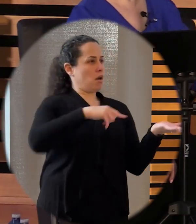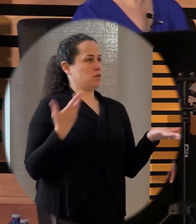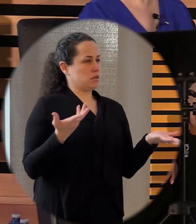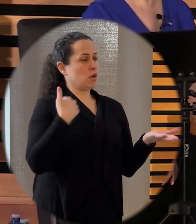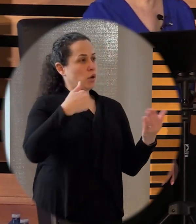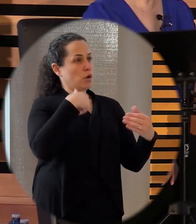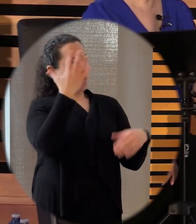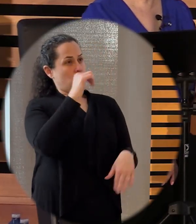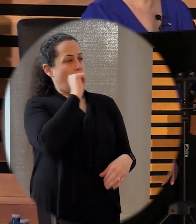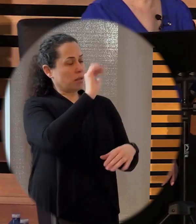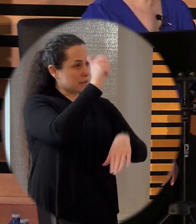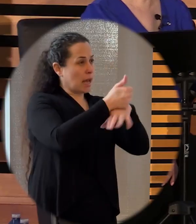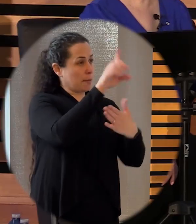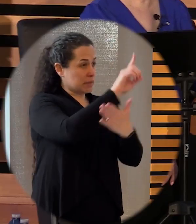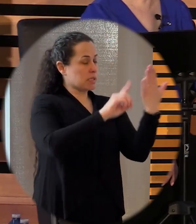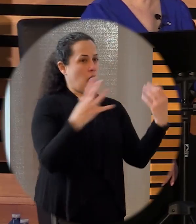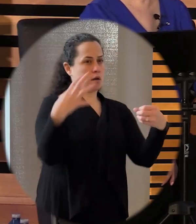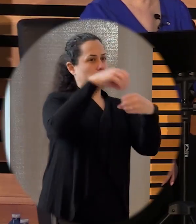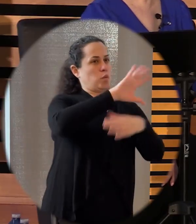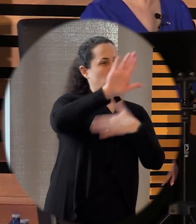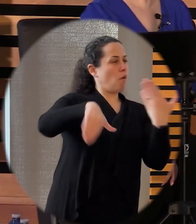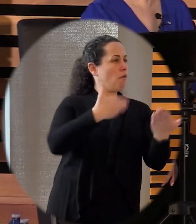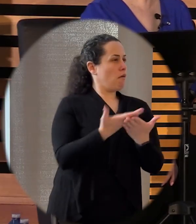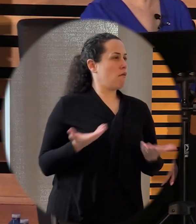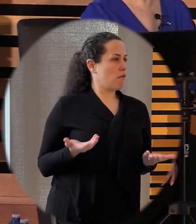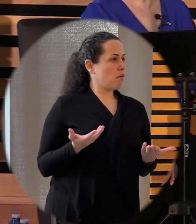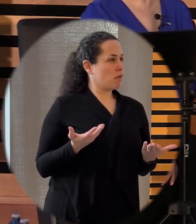of our existence in the built-in designed environment. So until there's that nexus,